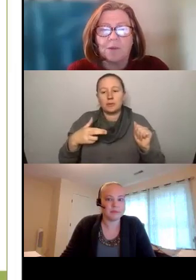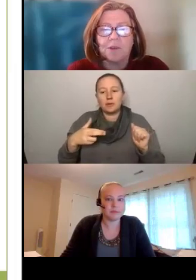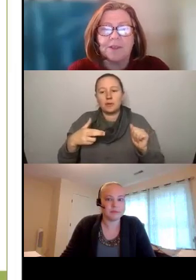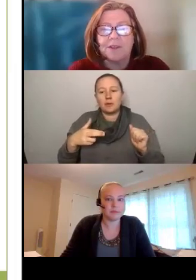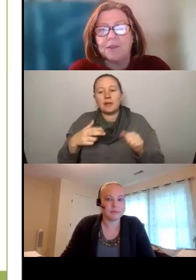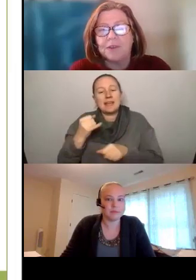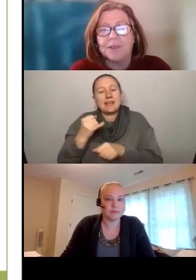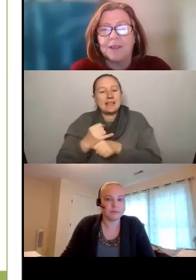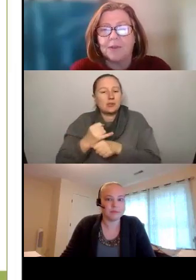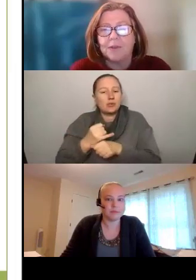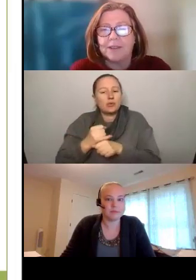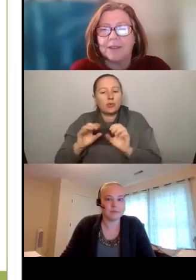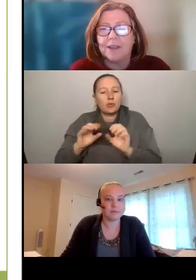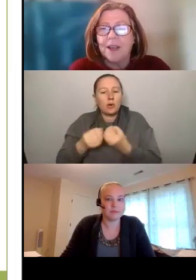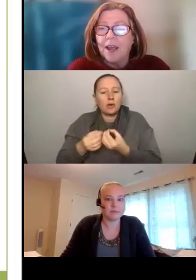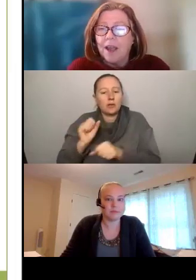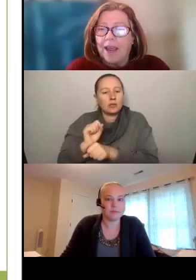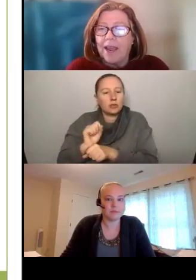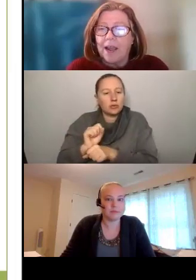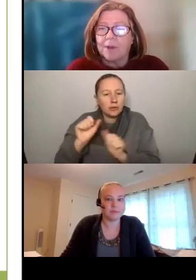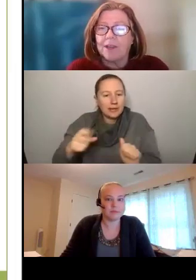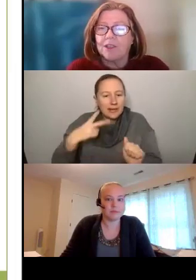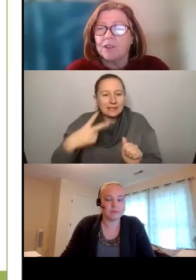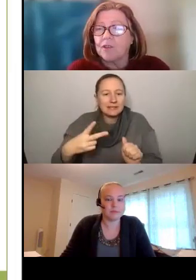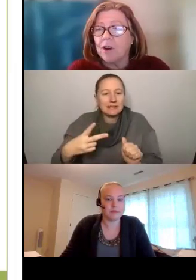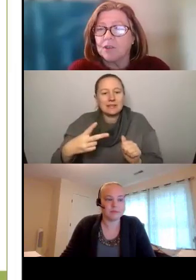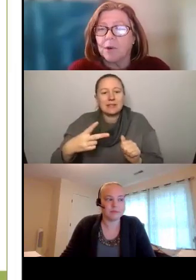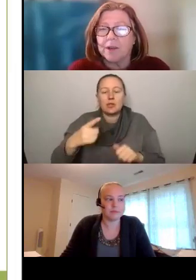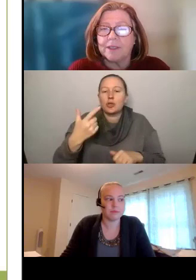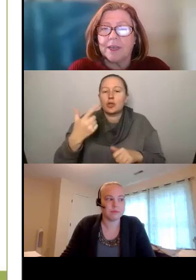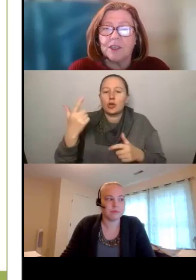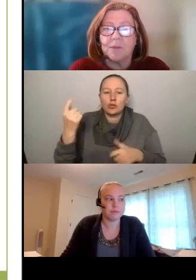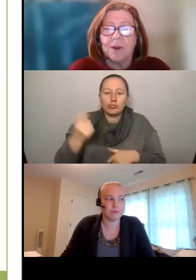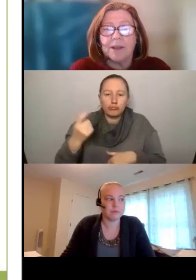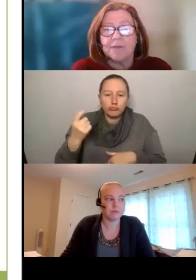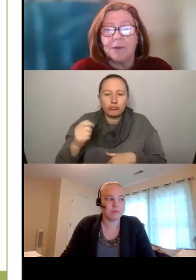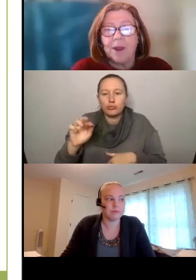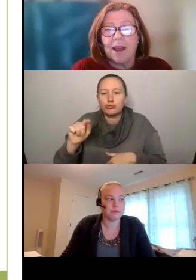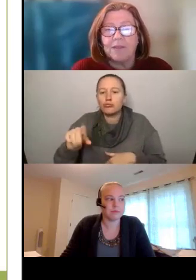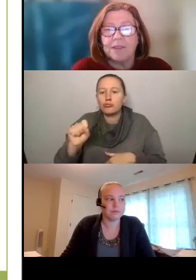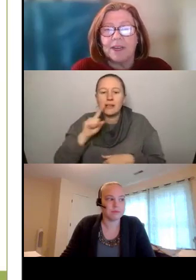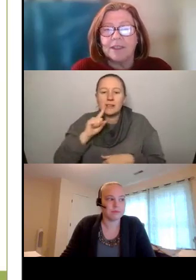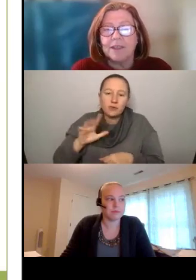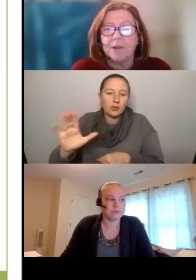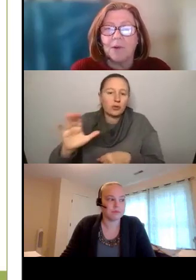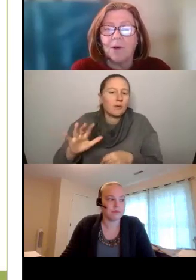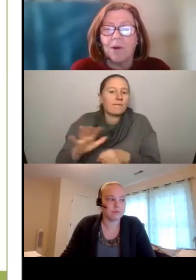which means that you can see grants and applications across your organization, whereas if you have a scientific role,